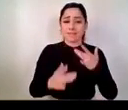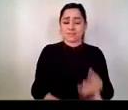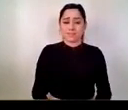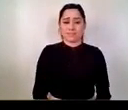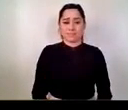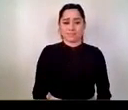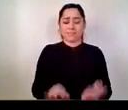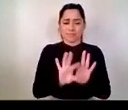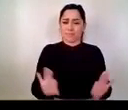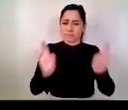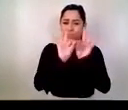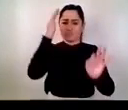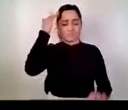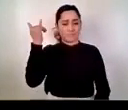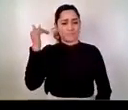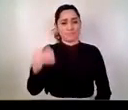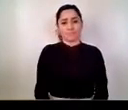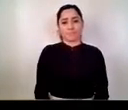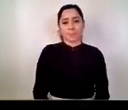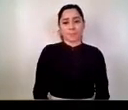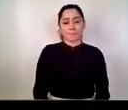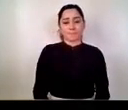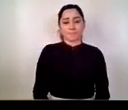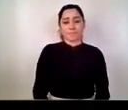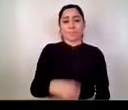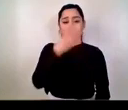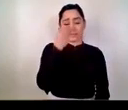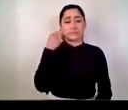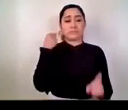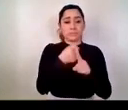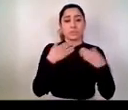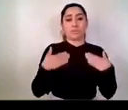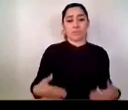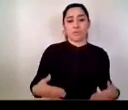Why is sleep so important? Answer: Sleep impacts our physical health.